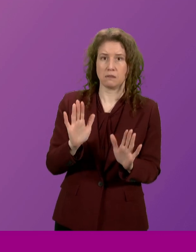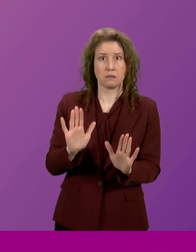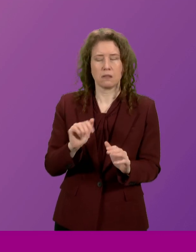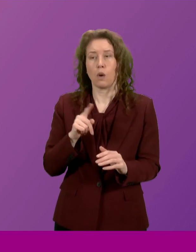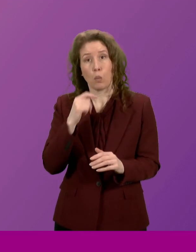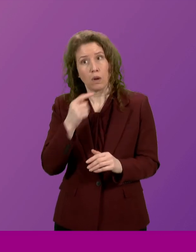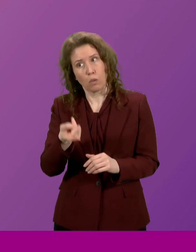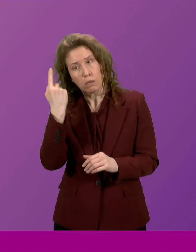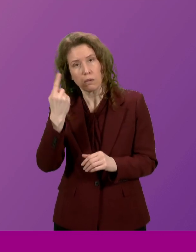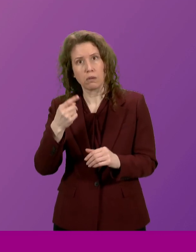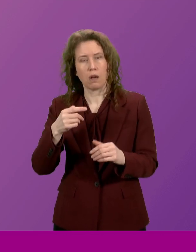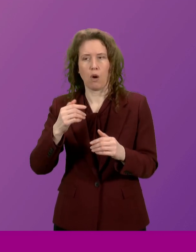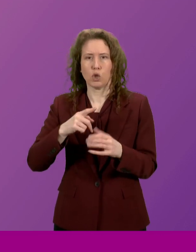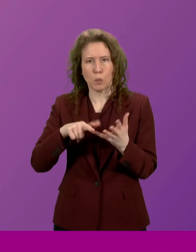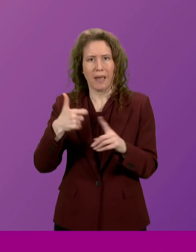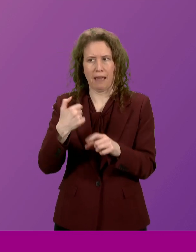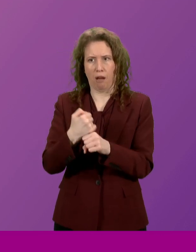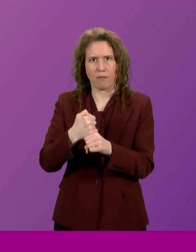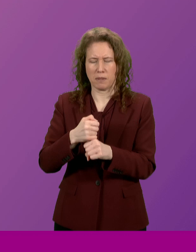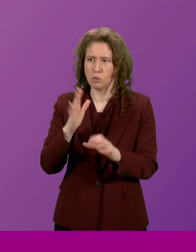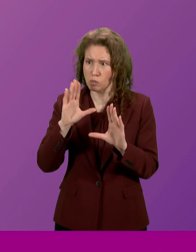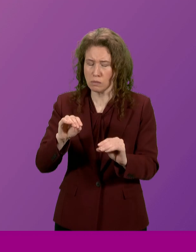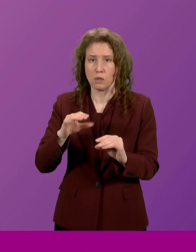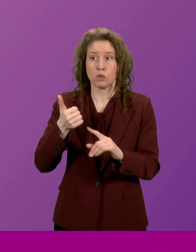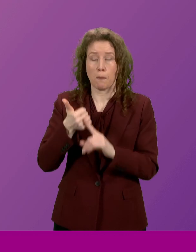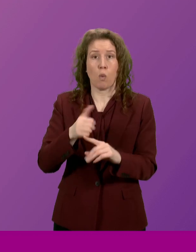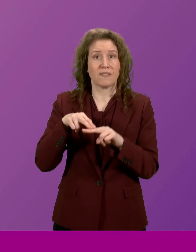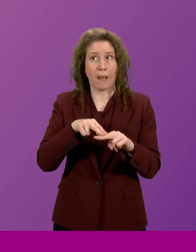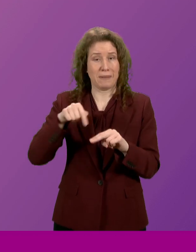the UK Government to take urgent action to support families across Scotland with